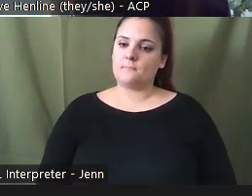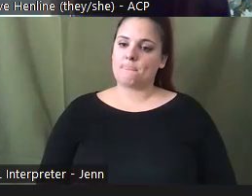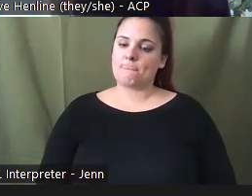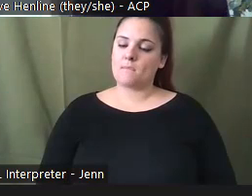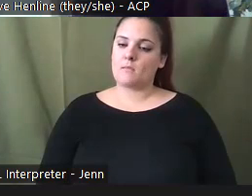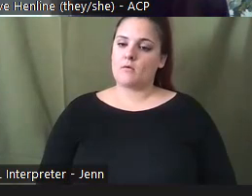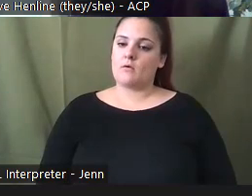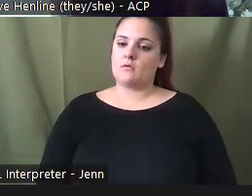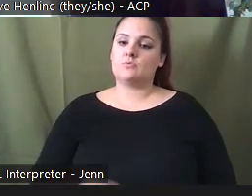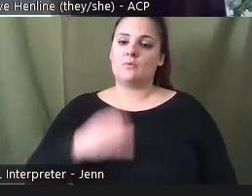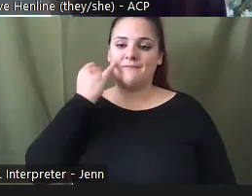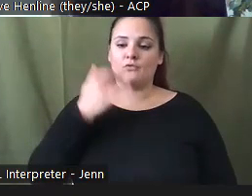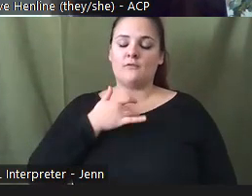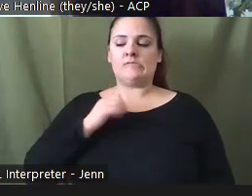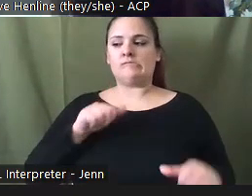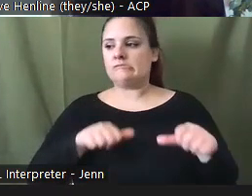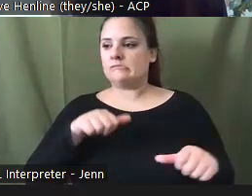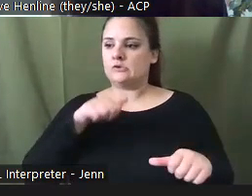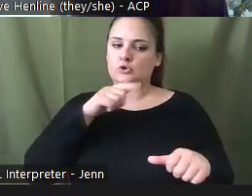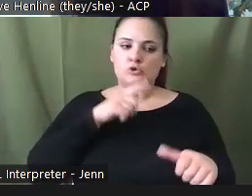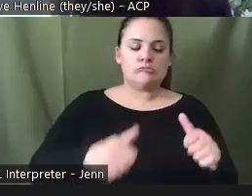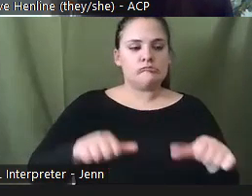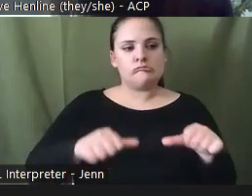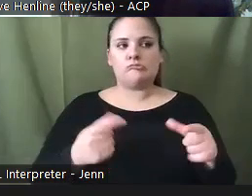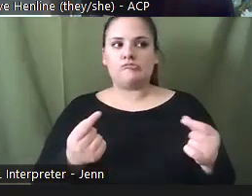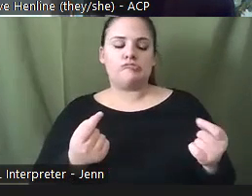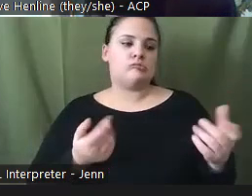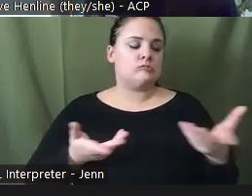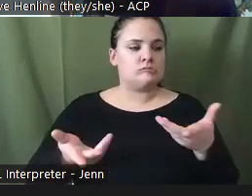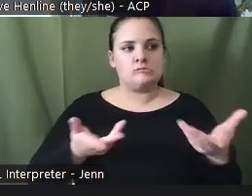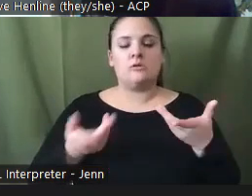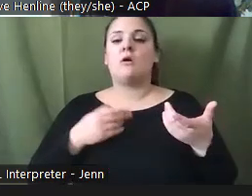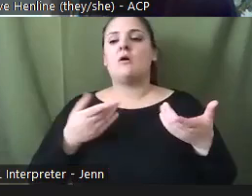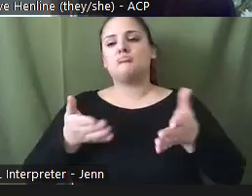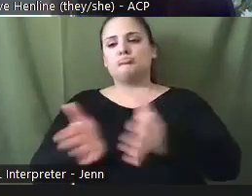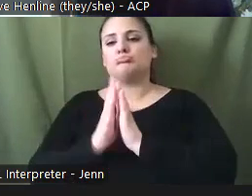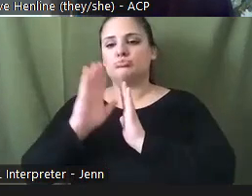you're uncertain on whether that's an appropriate fit for you to ask your supervisor or director to